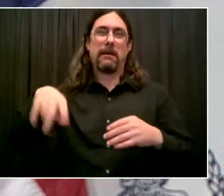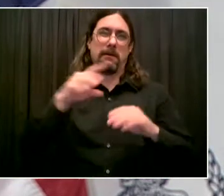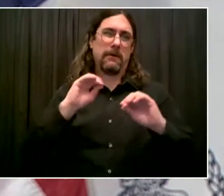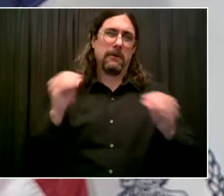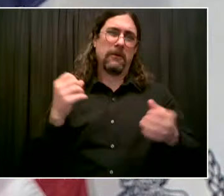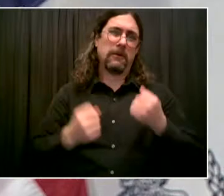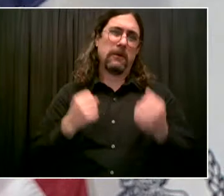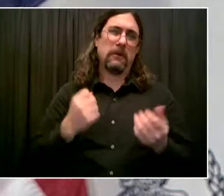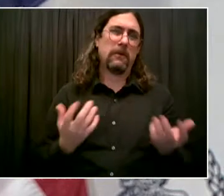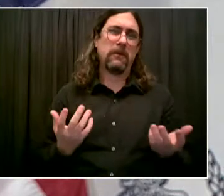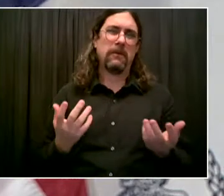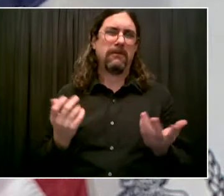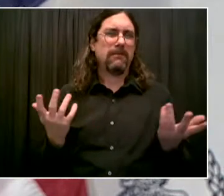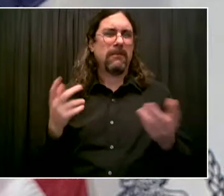NEIGHBOR DEPENDING ON THE SPECIFIC NEEDS OF EACH